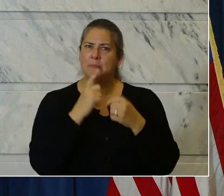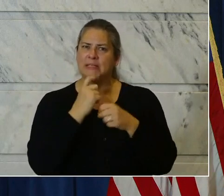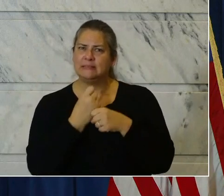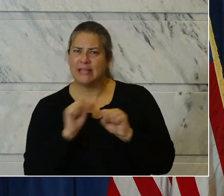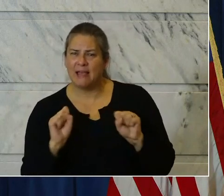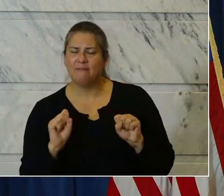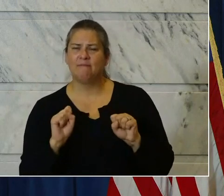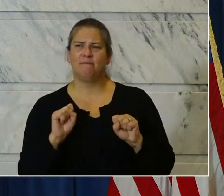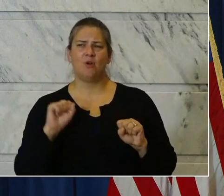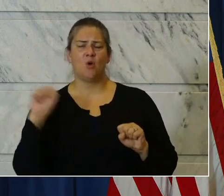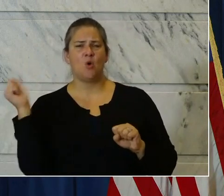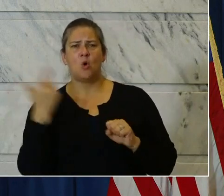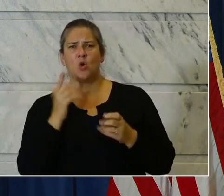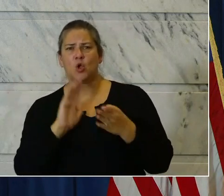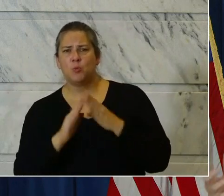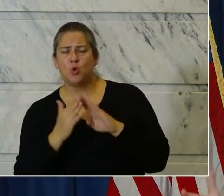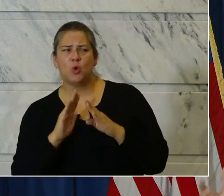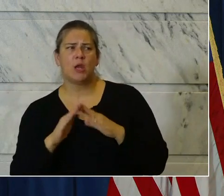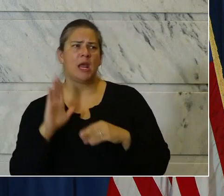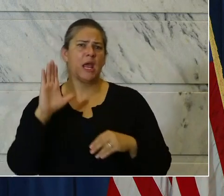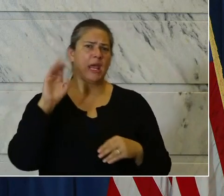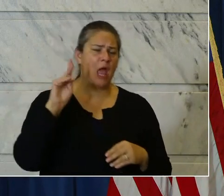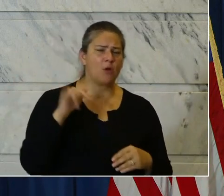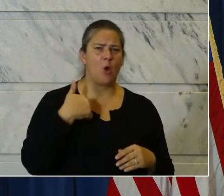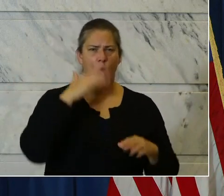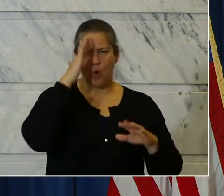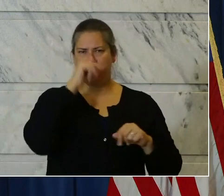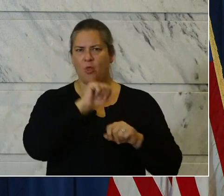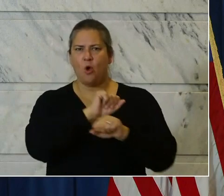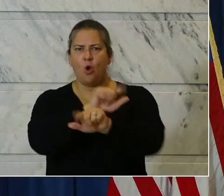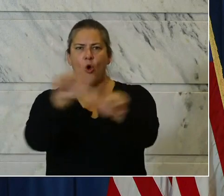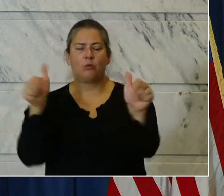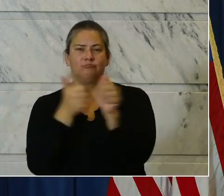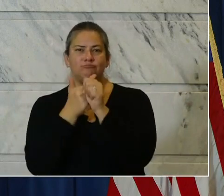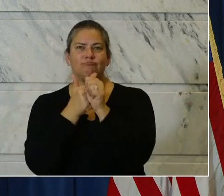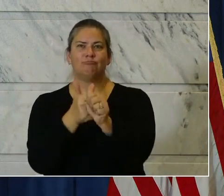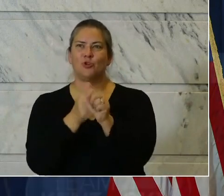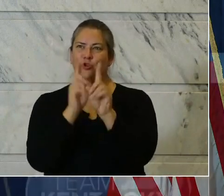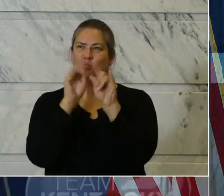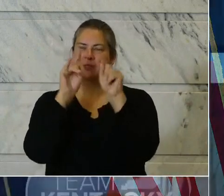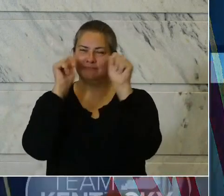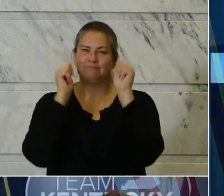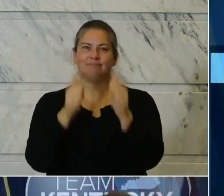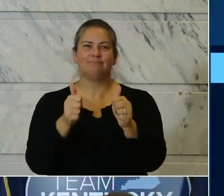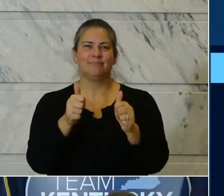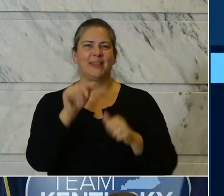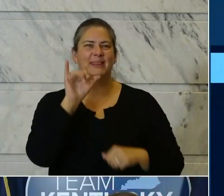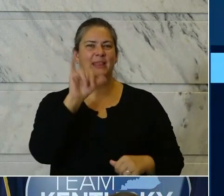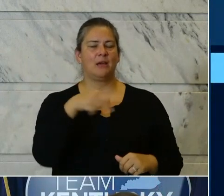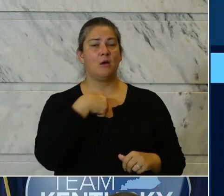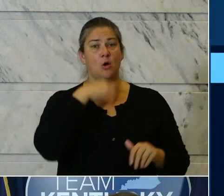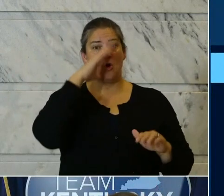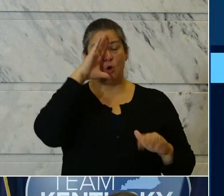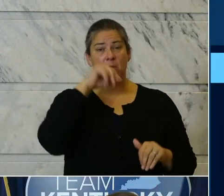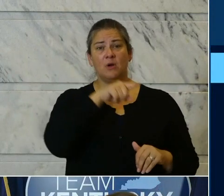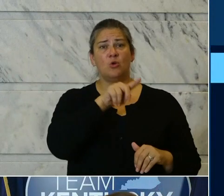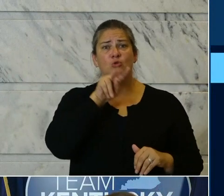OF THE IS HOW AM I THE WITH THEM I CERTAINLY. THAT NOW THAT WE HAVE PUT OUT A WAY DO TRICKS TREATING EVERY CAN EVERY COUNT